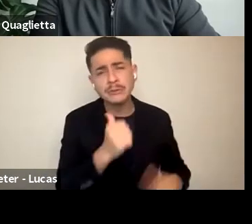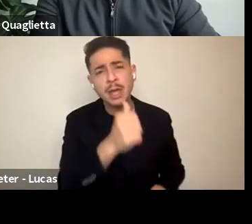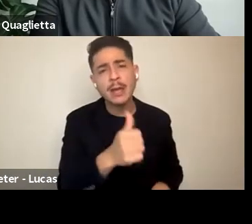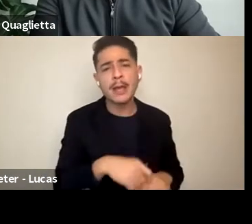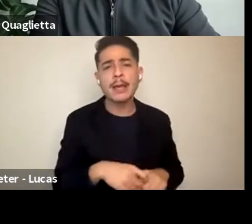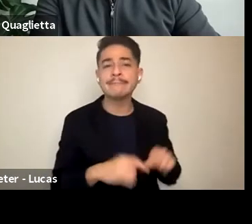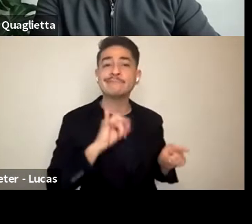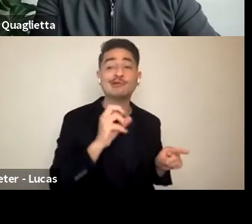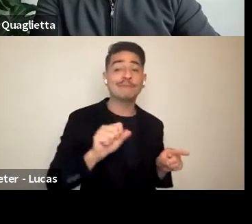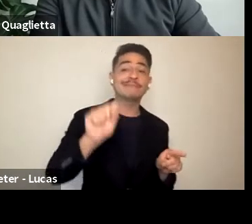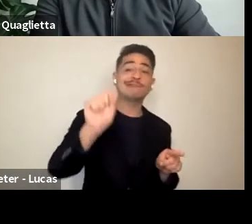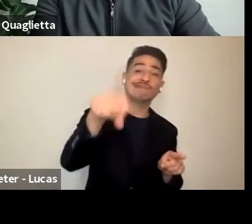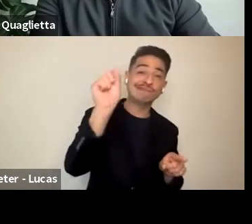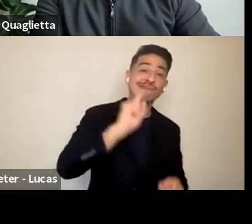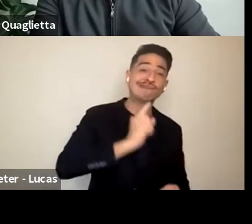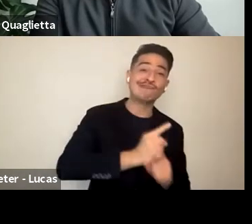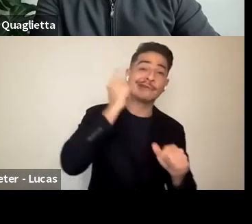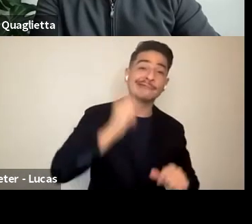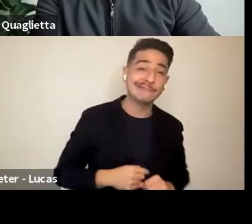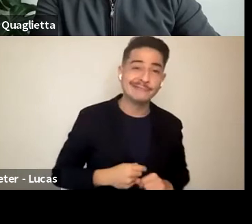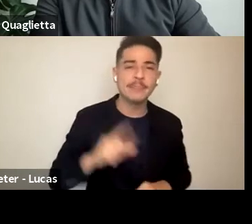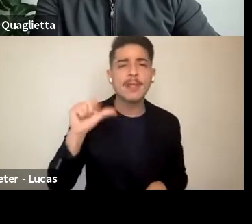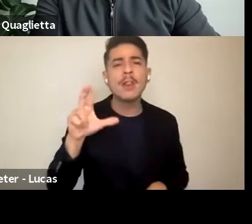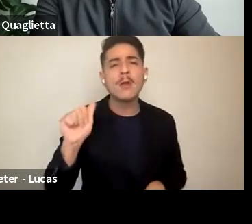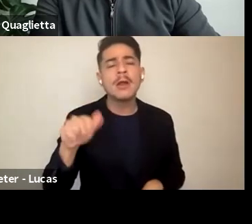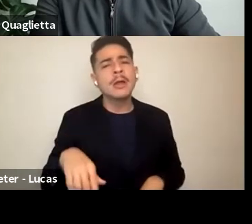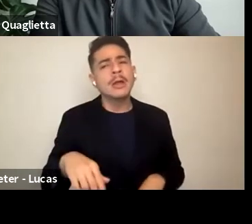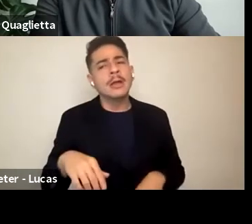We both struggle, though. And so when we do have them at the companies that I've been in, we do have them.